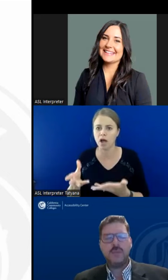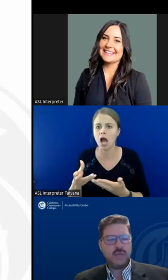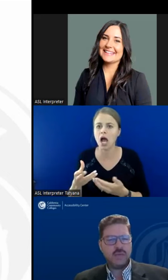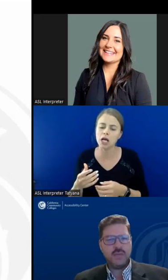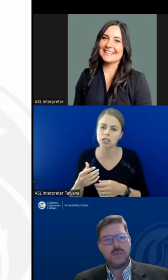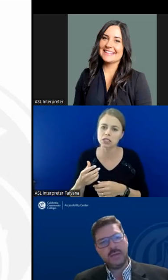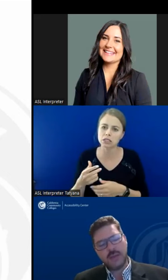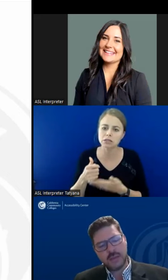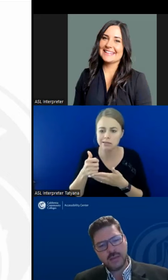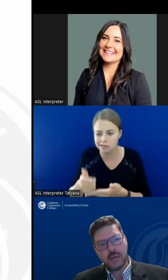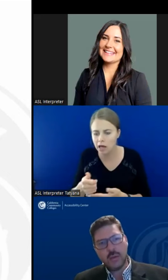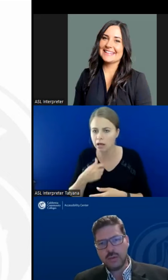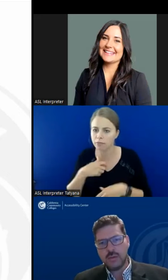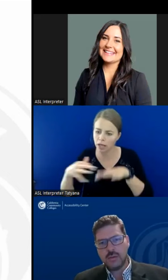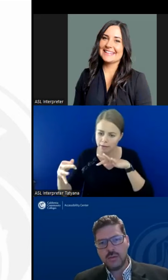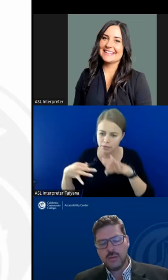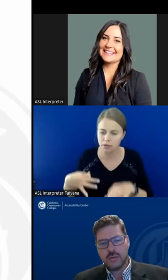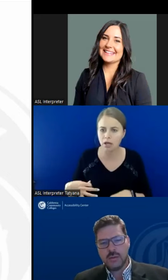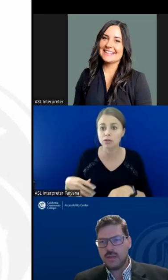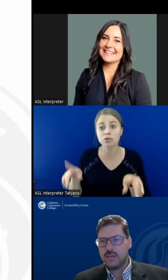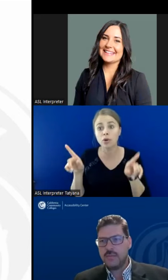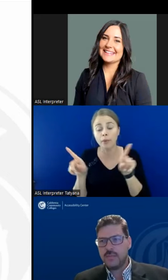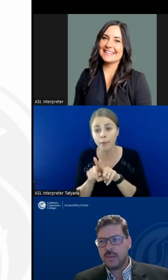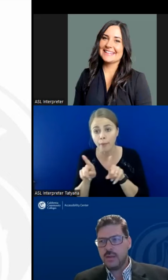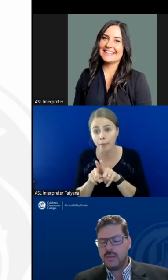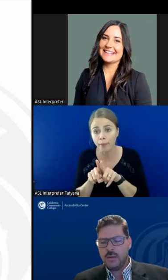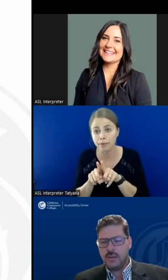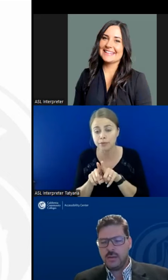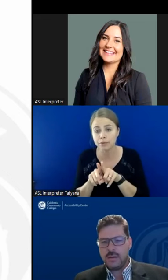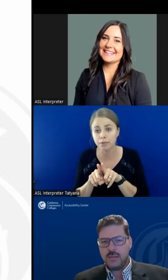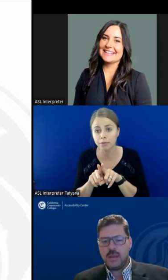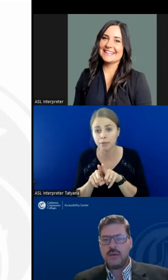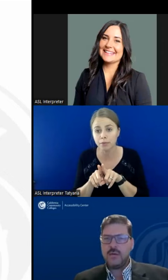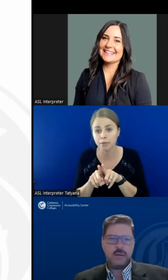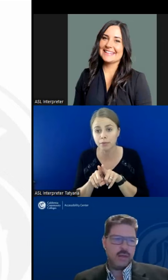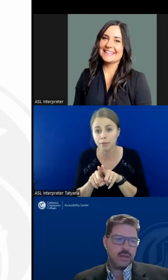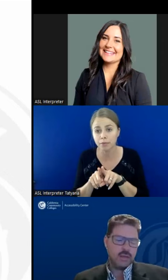give some explanations, also has some error validation,